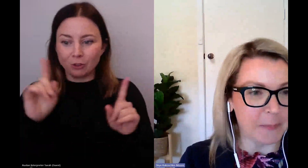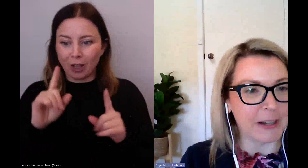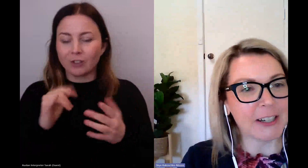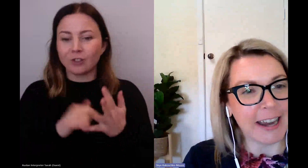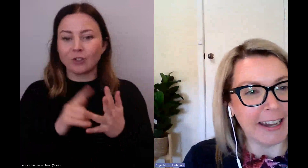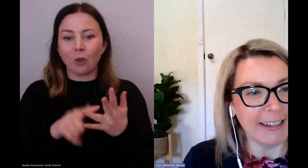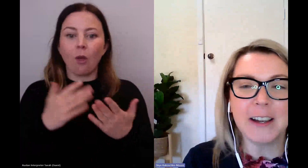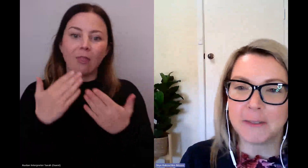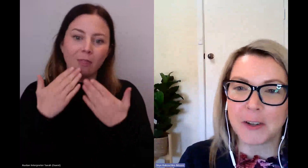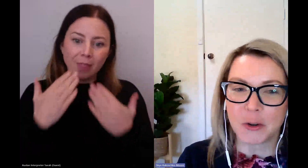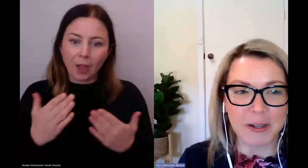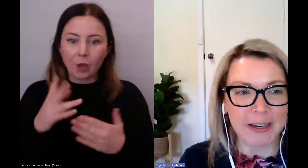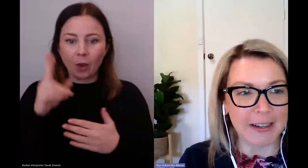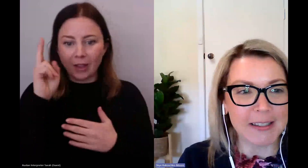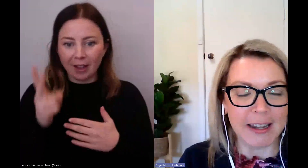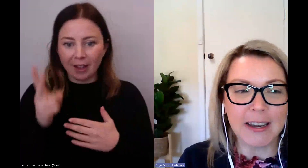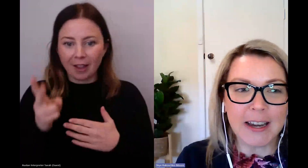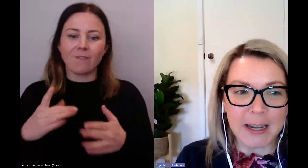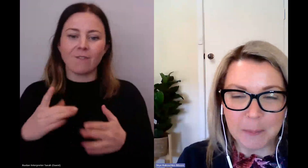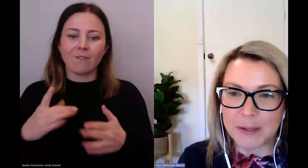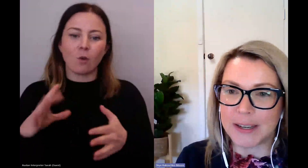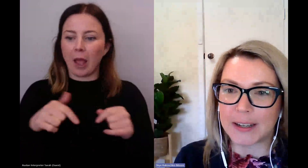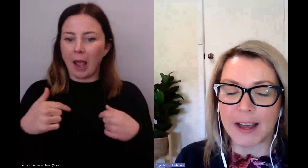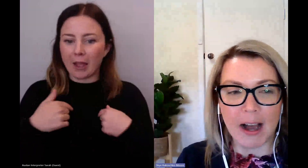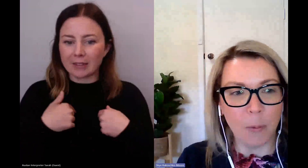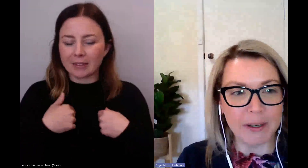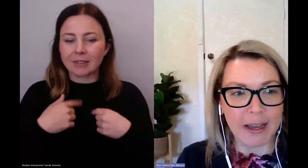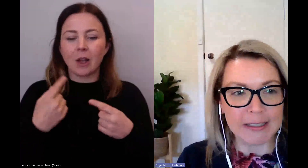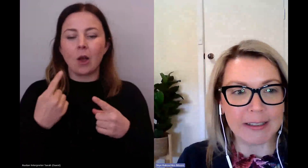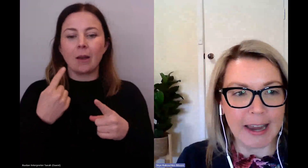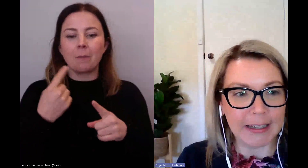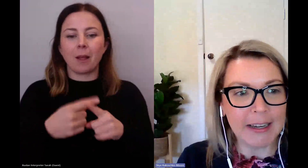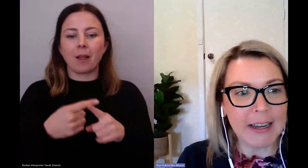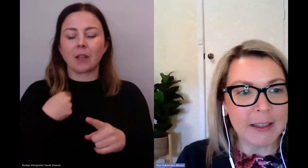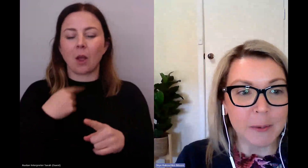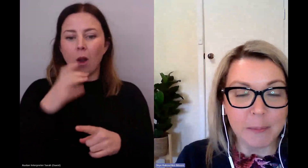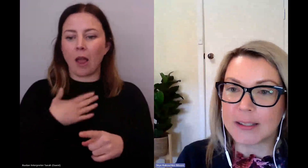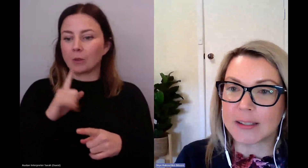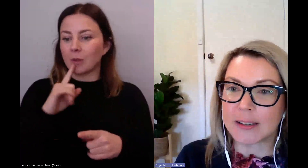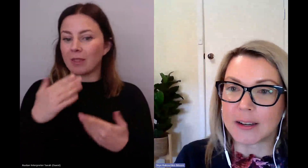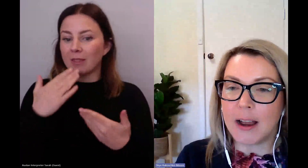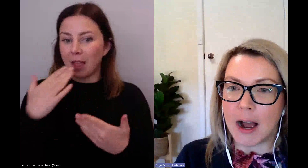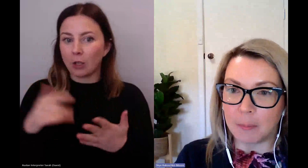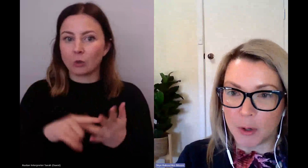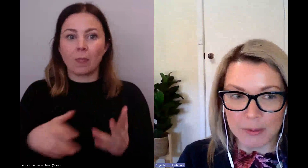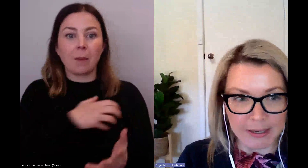very much again for joining us and in particular I would like to thank the Minister who was